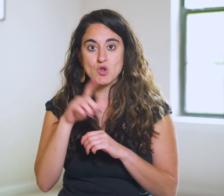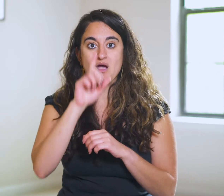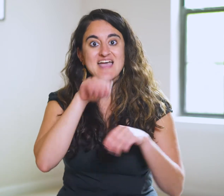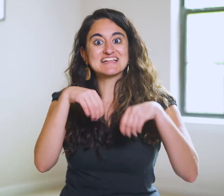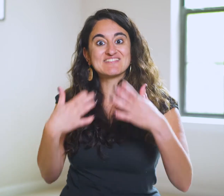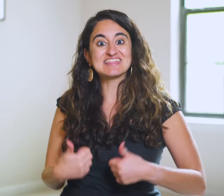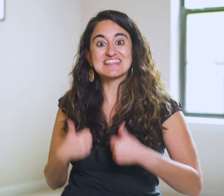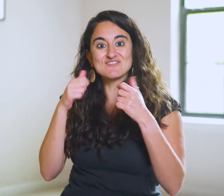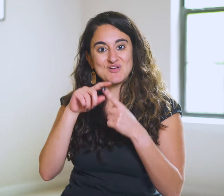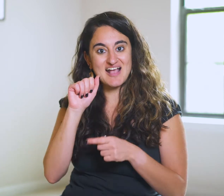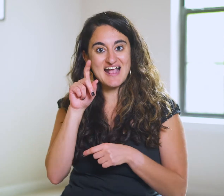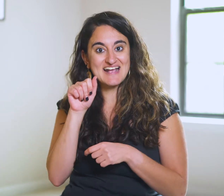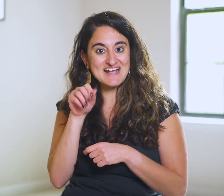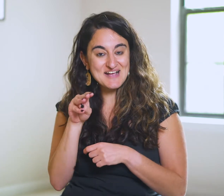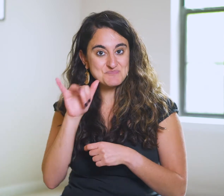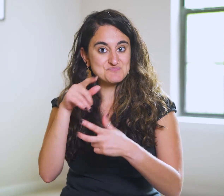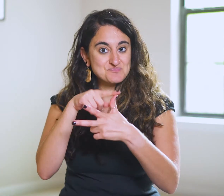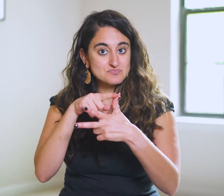where God breathed life into Adam.